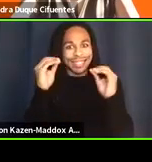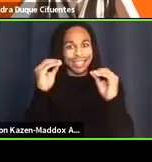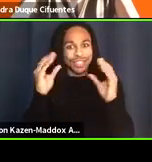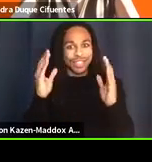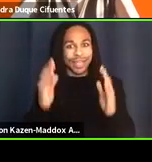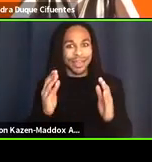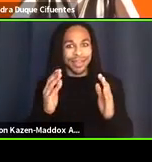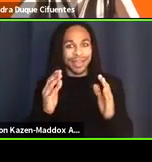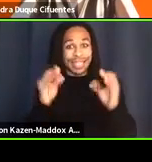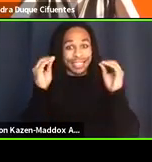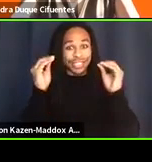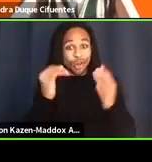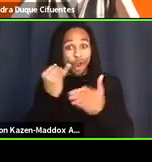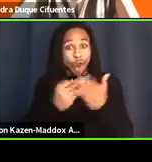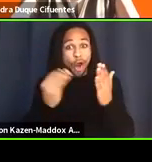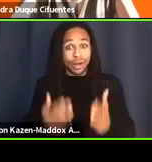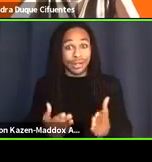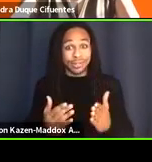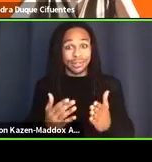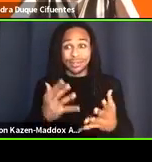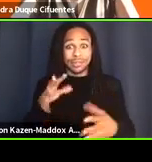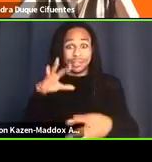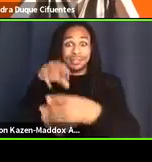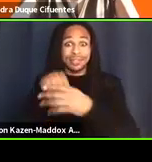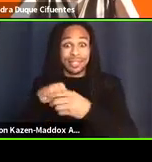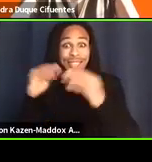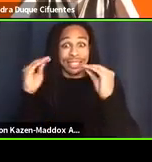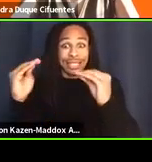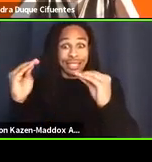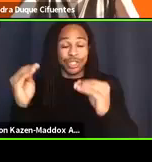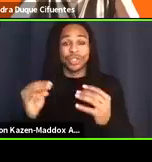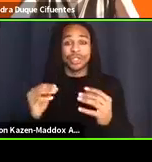what are you finding that teaching artists are struggling with right now?